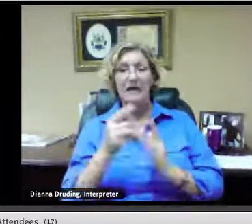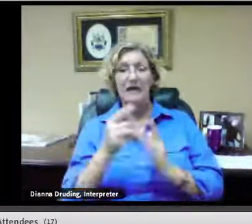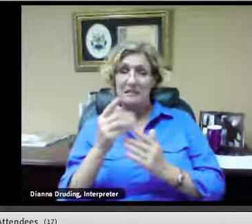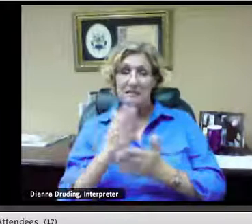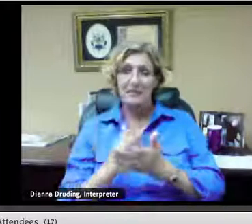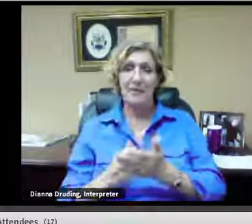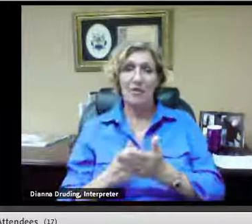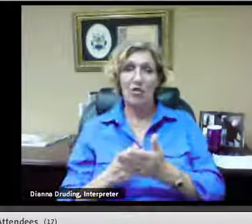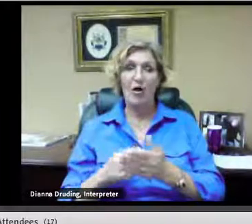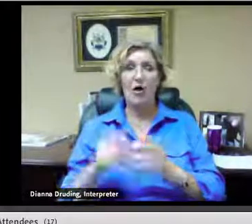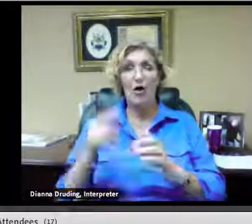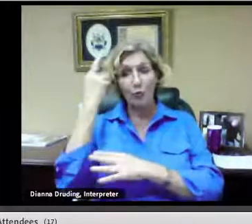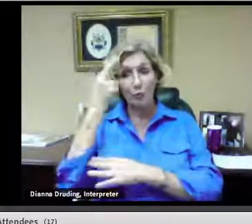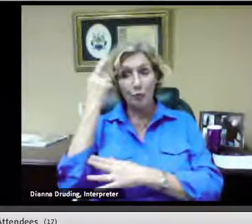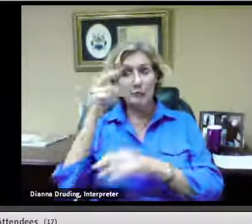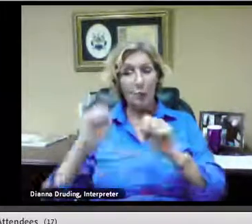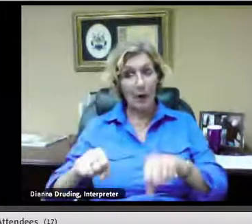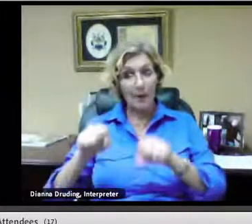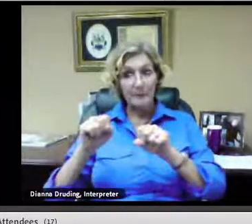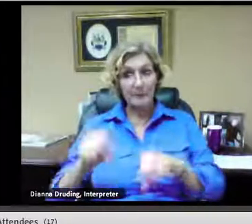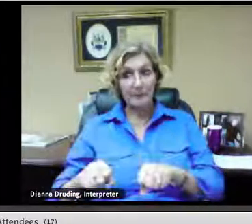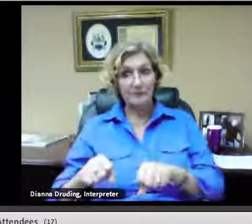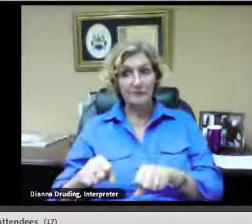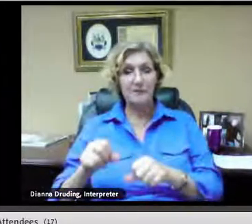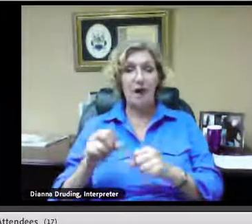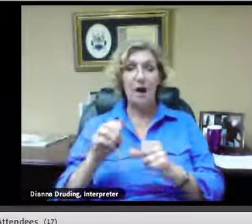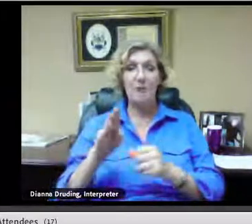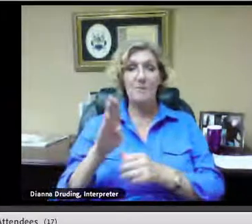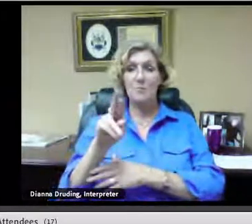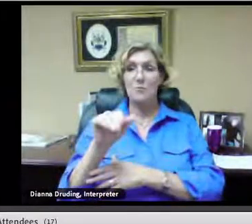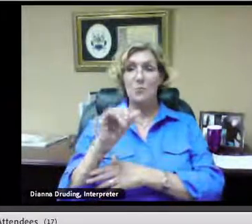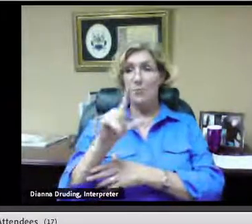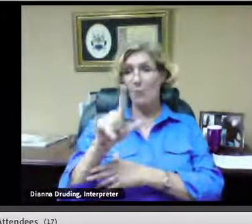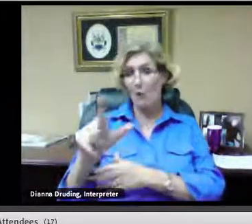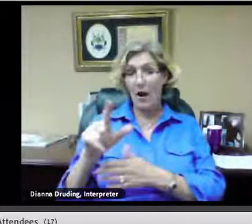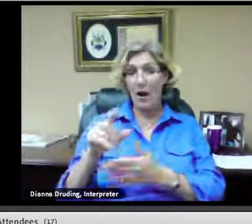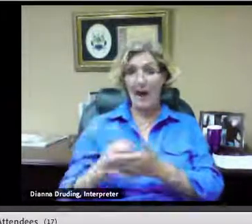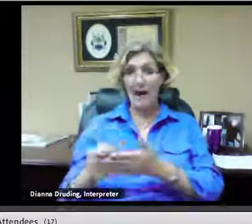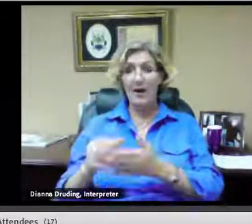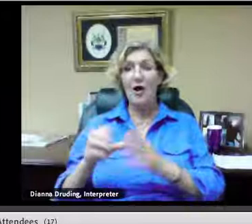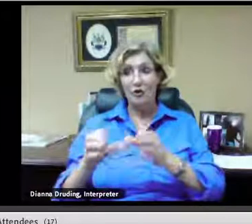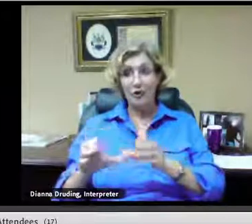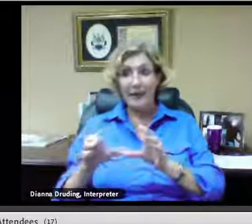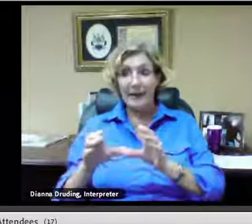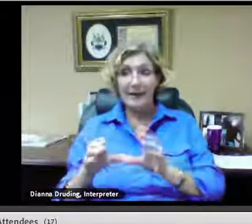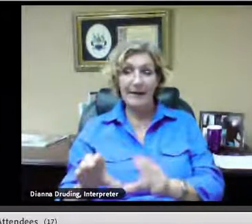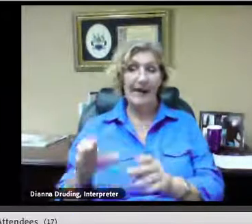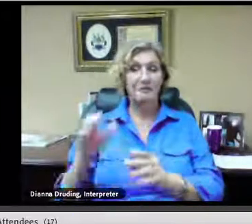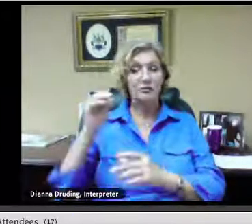captioning, audio tape, computer access. I apologize if this slide looks funny to you like it does to me.